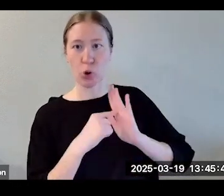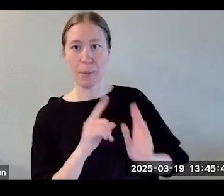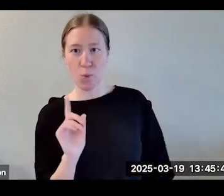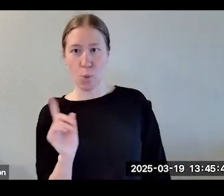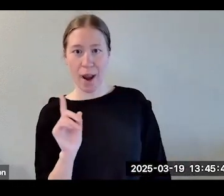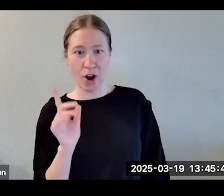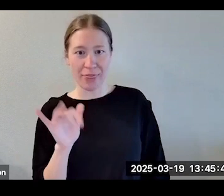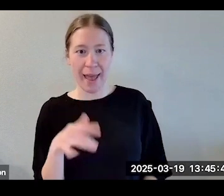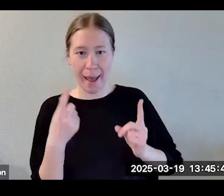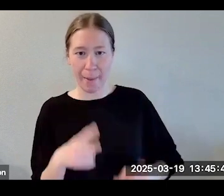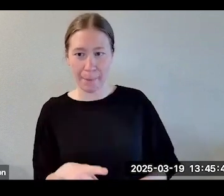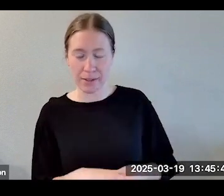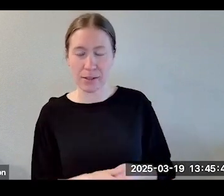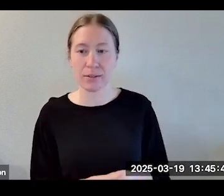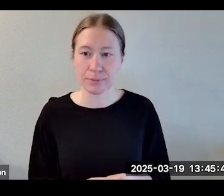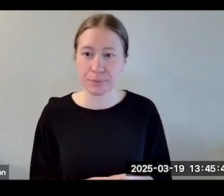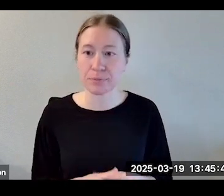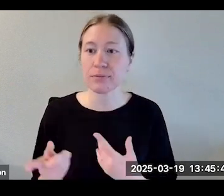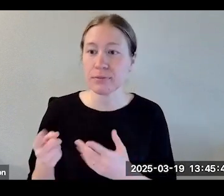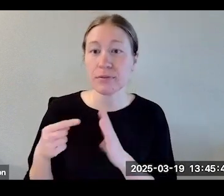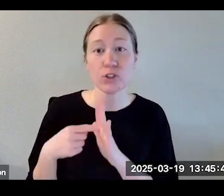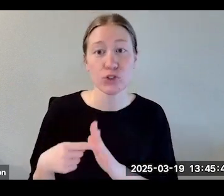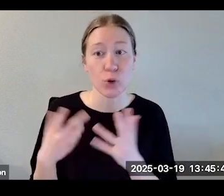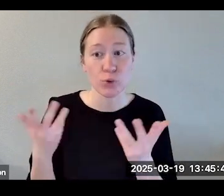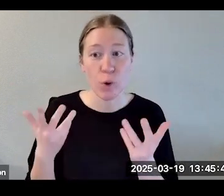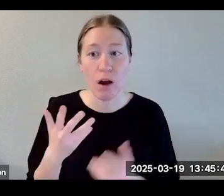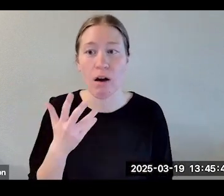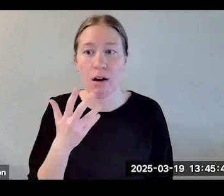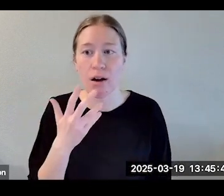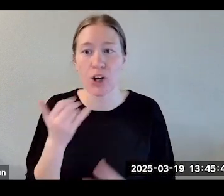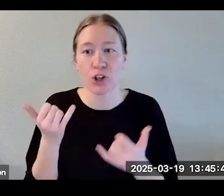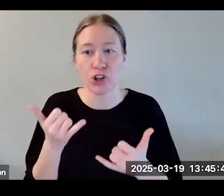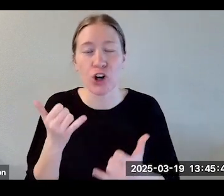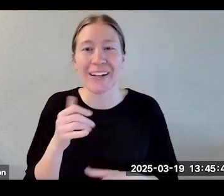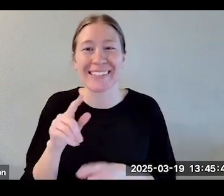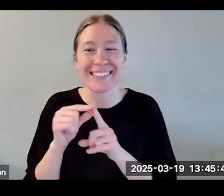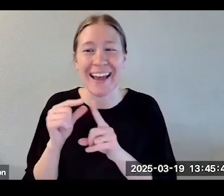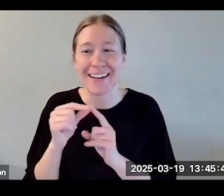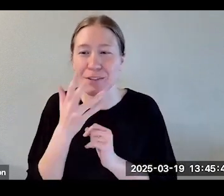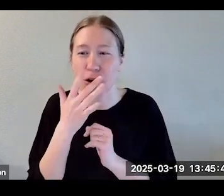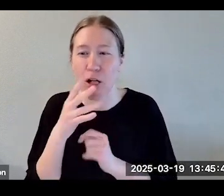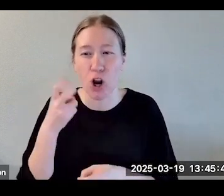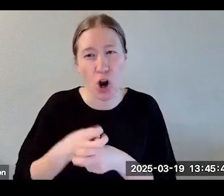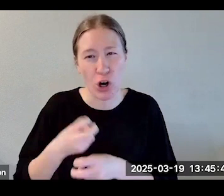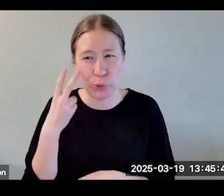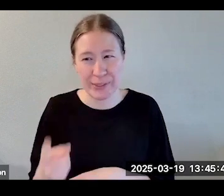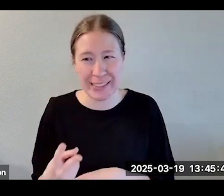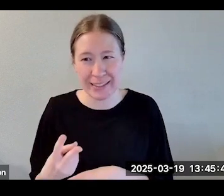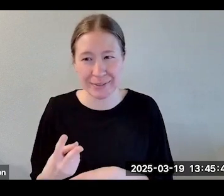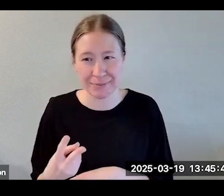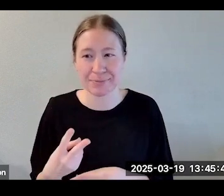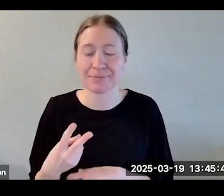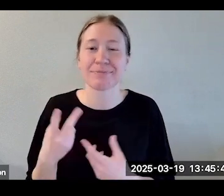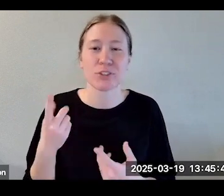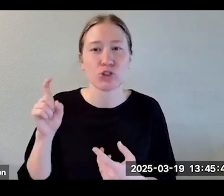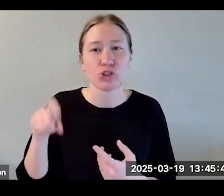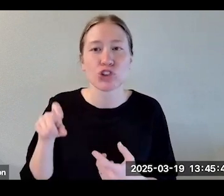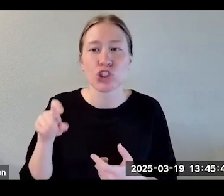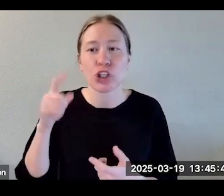Consider using a high-contrast color so that the text is clearly visible. There's also an option here to get a learning tip.